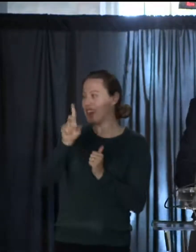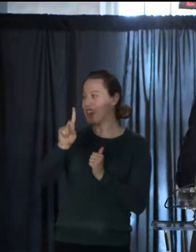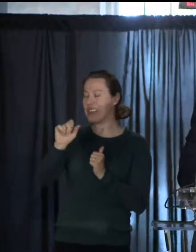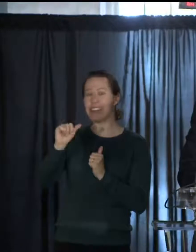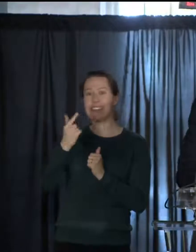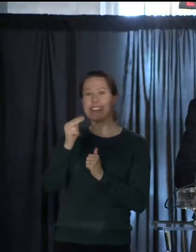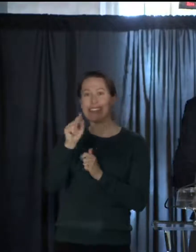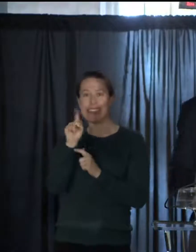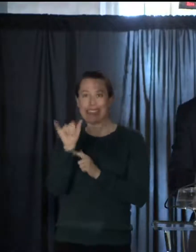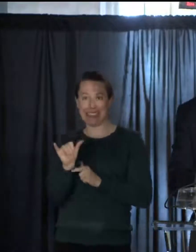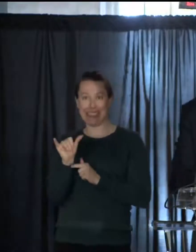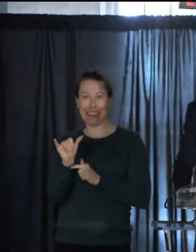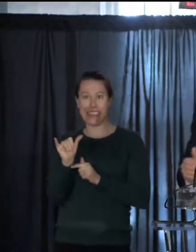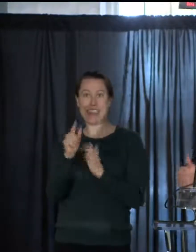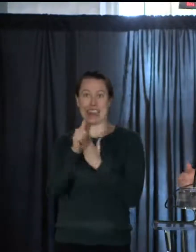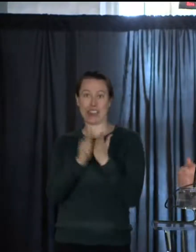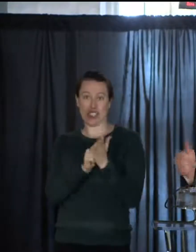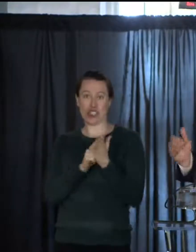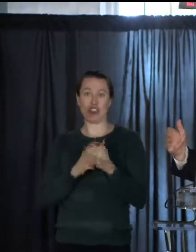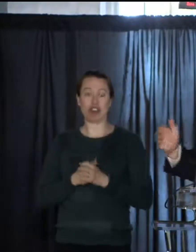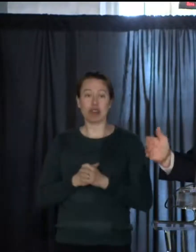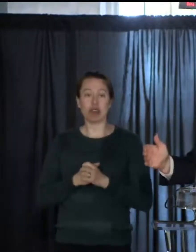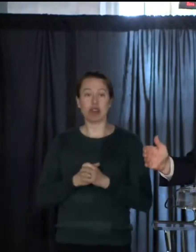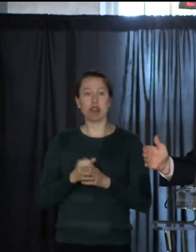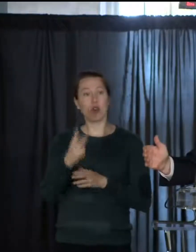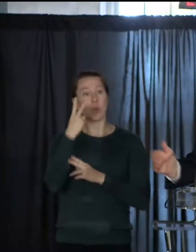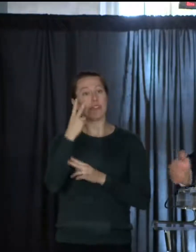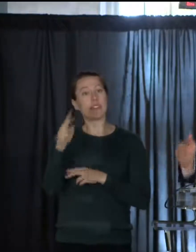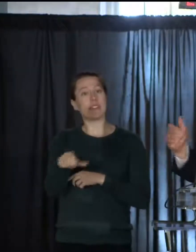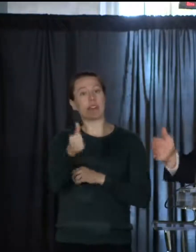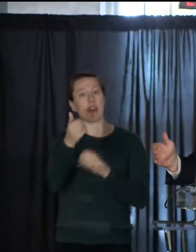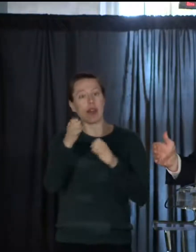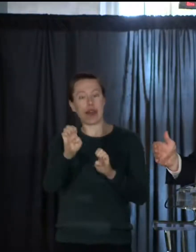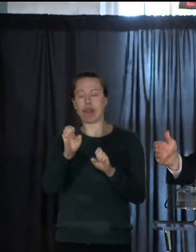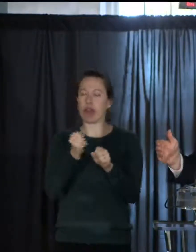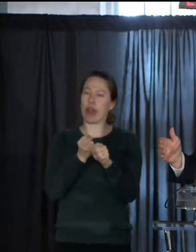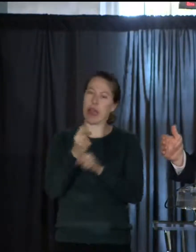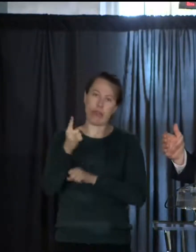WE'VE SEEN ANOTHER EFFORT AS WE DO EVERY YEAR, EVERY CONGRESS TO